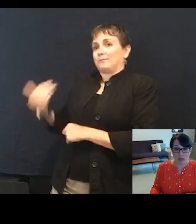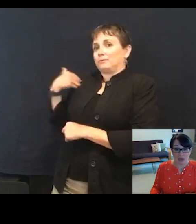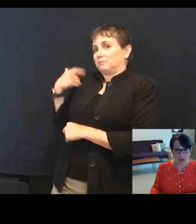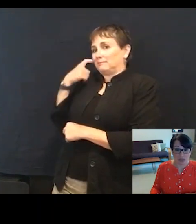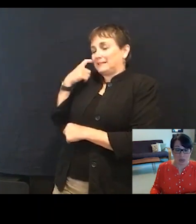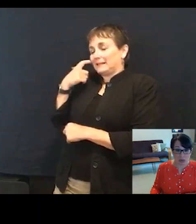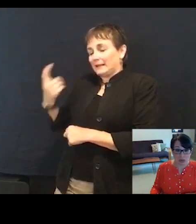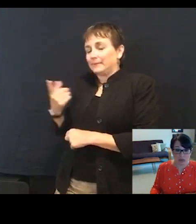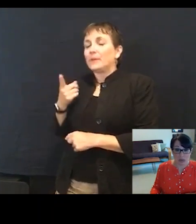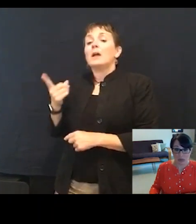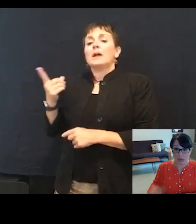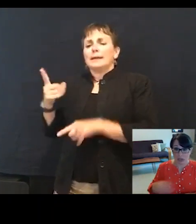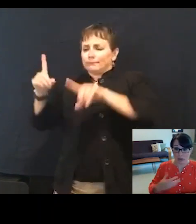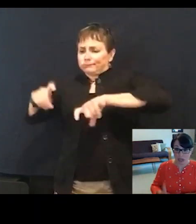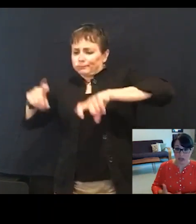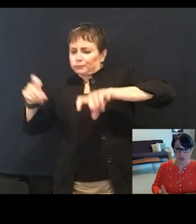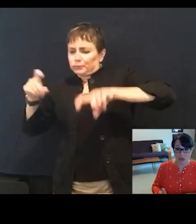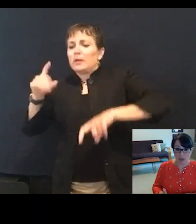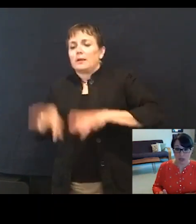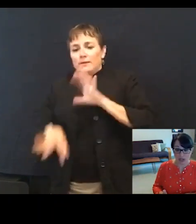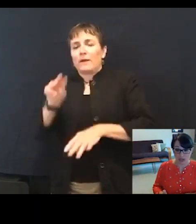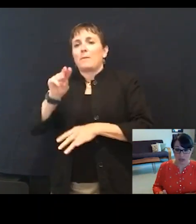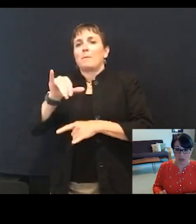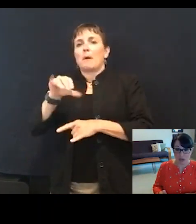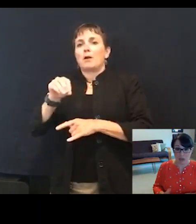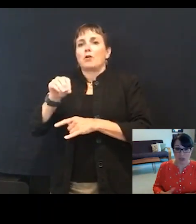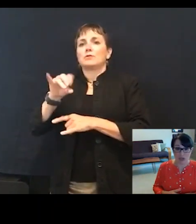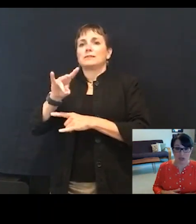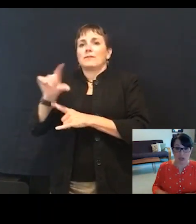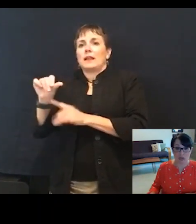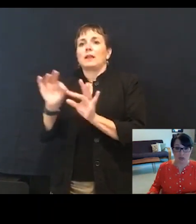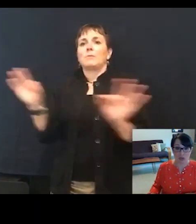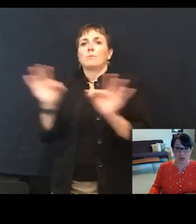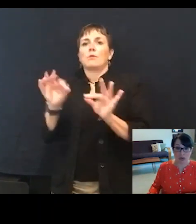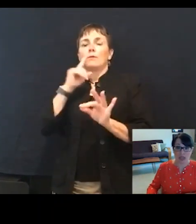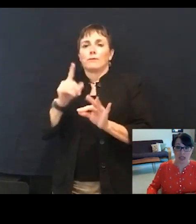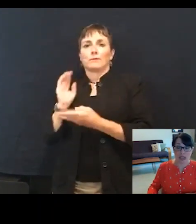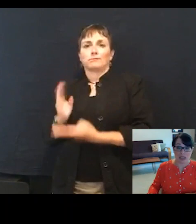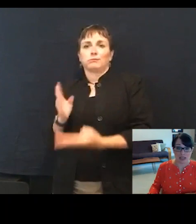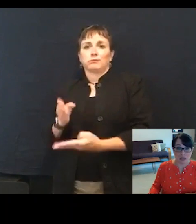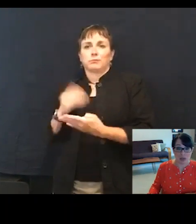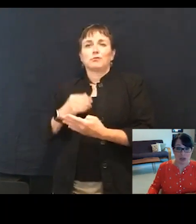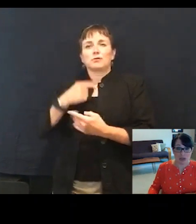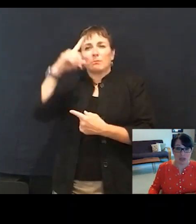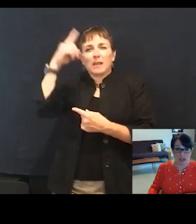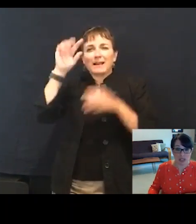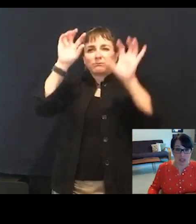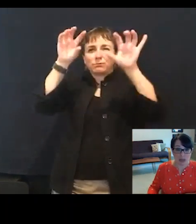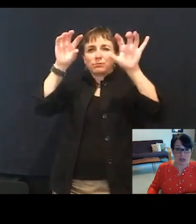really important for the migration of those melanosomes that we talked about before. It's somewhat hard to see, but if you